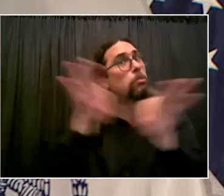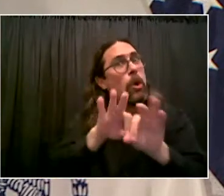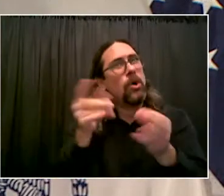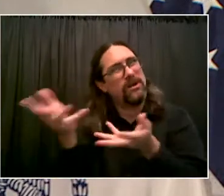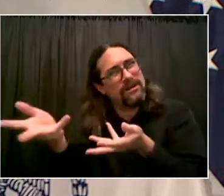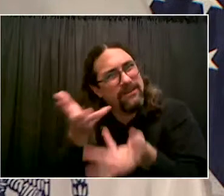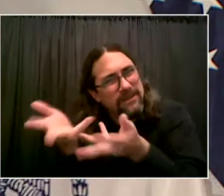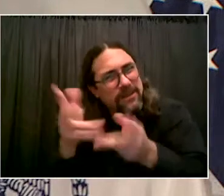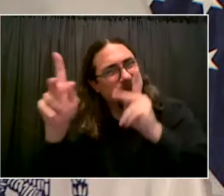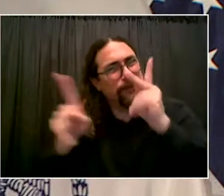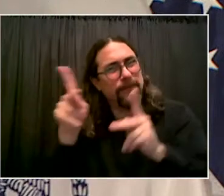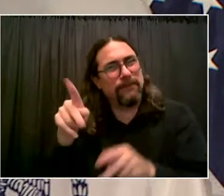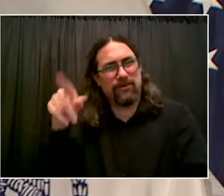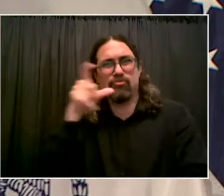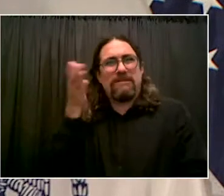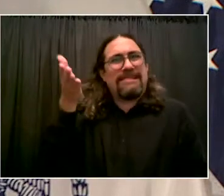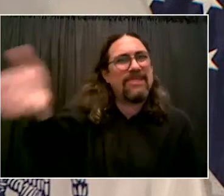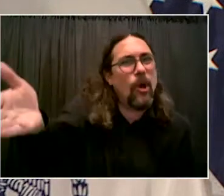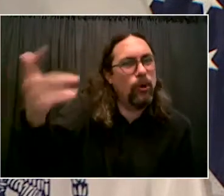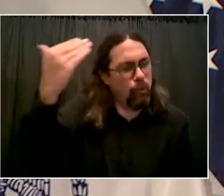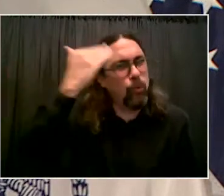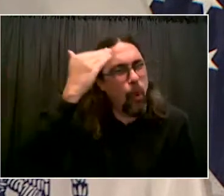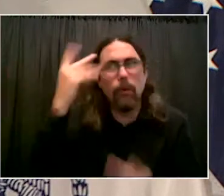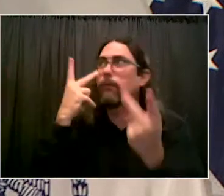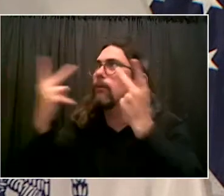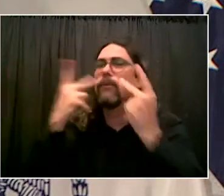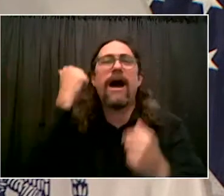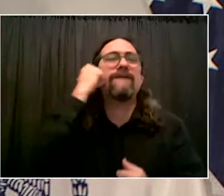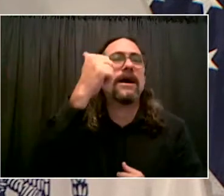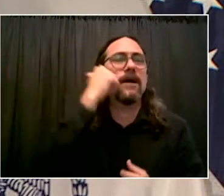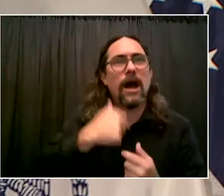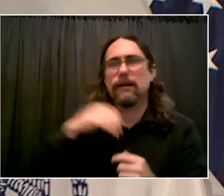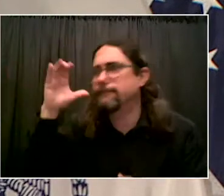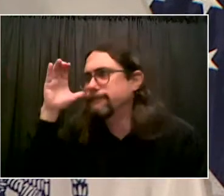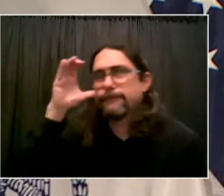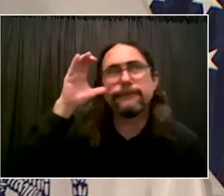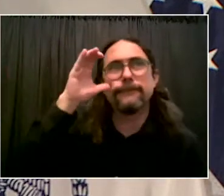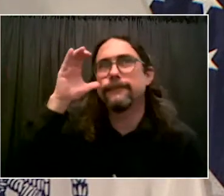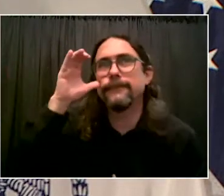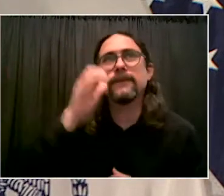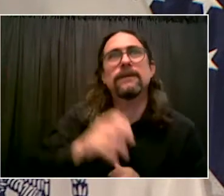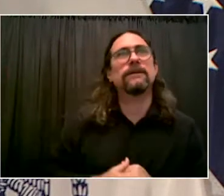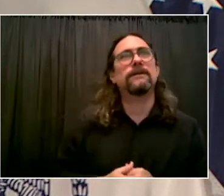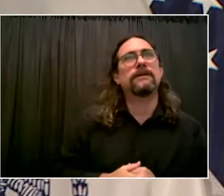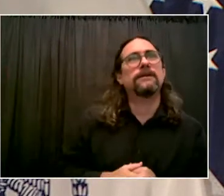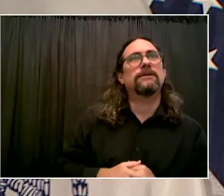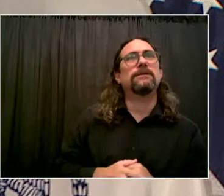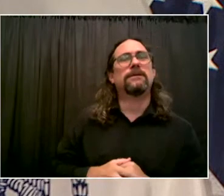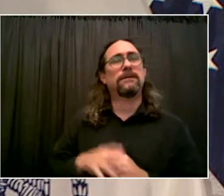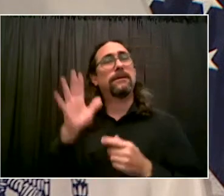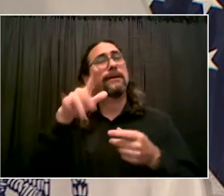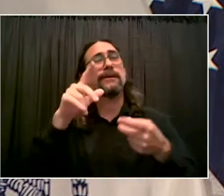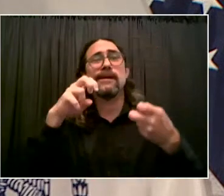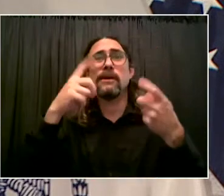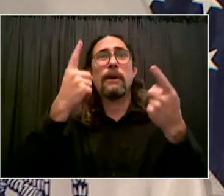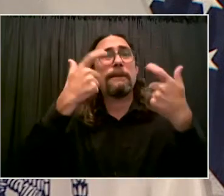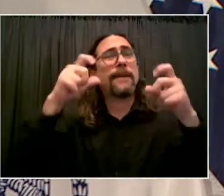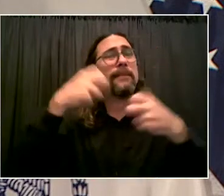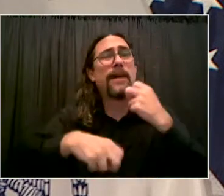VIOLENCE MOVEMENT AND CRISIS MANAGEMENT SYSTEM , RIGHT THEE RIN THE COMMUNITY WHERE WORK IS BEING DONE GRIHT NOW TOSTOP THESE RETALIATIONS.